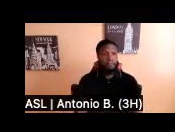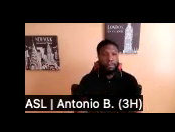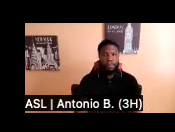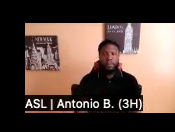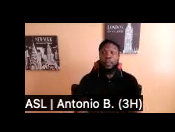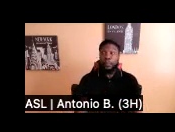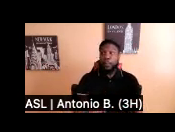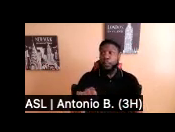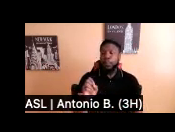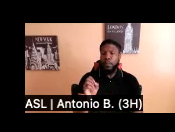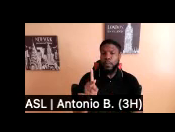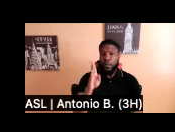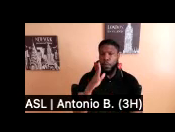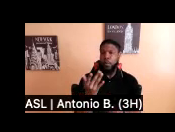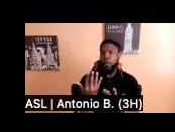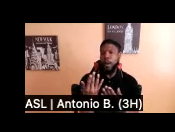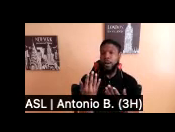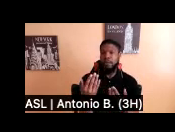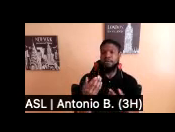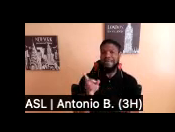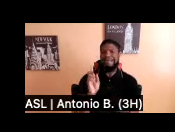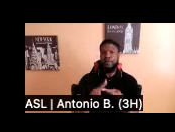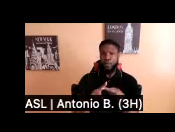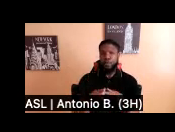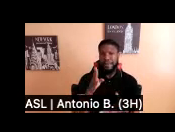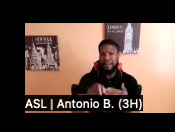the end to go into questions for the whole panel. But thanks very much to